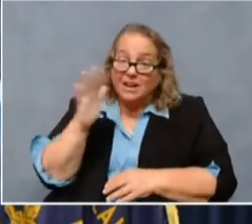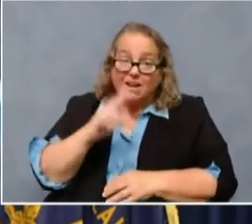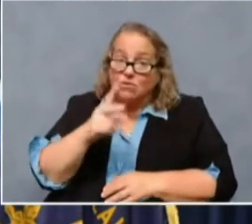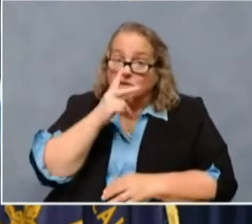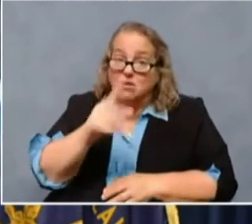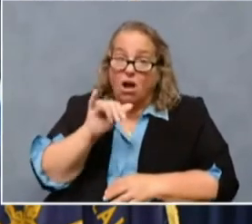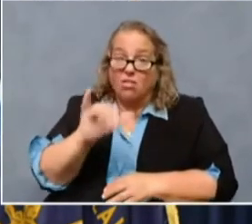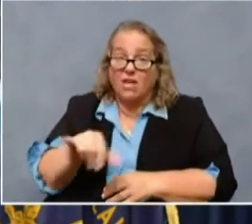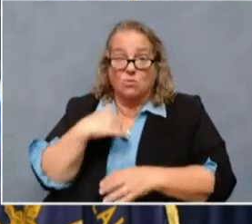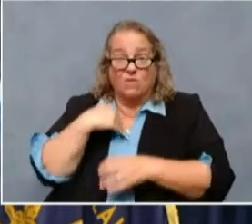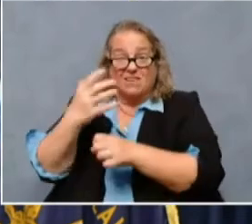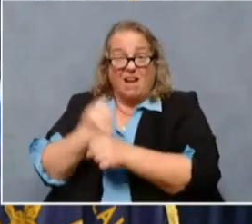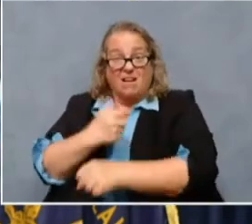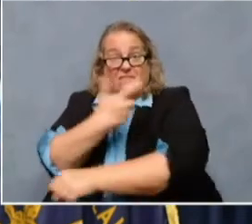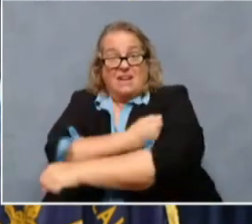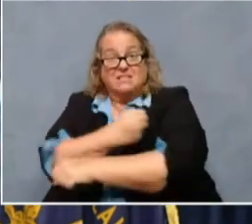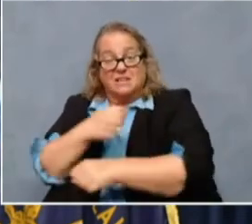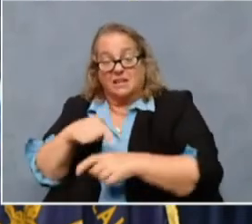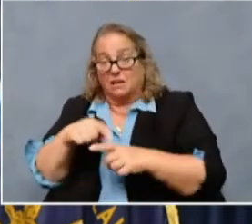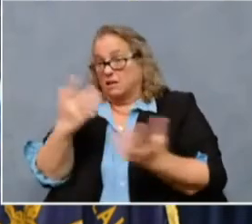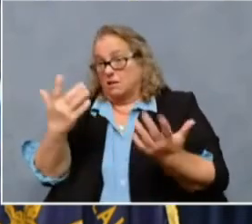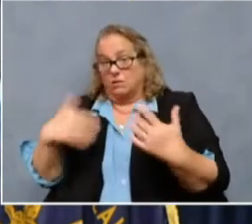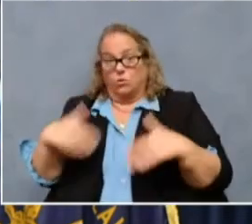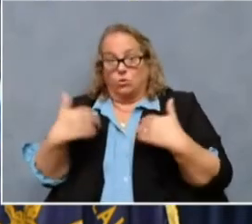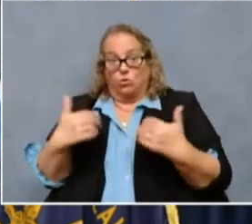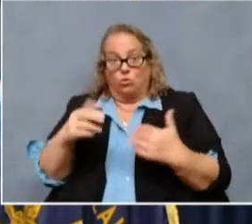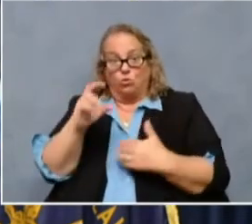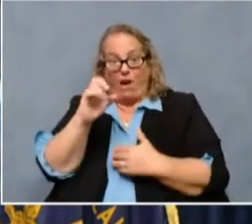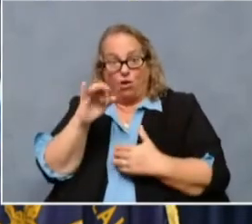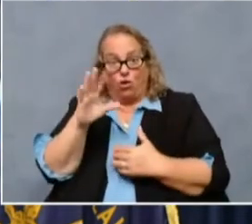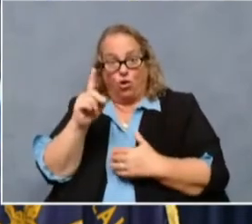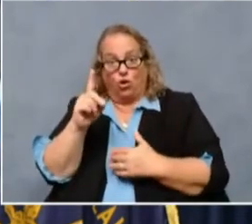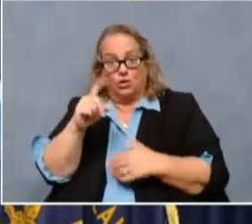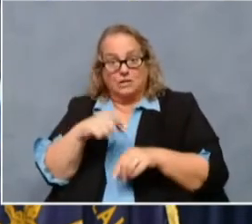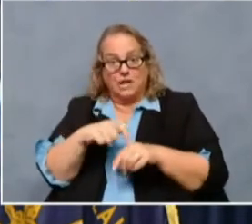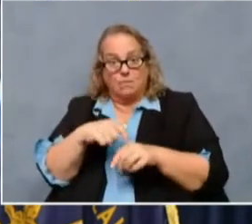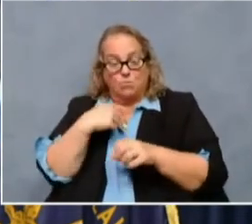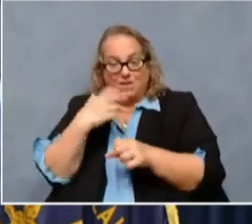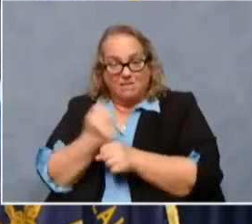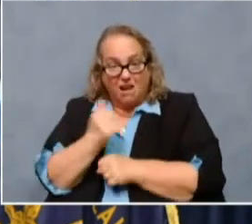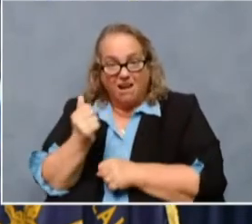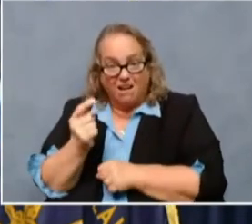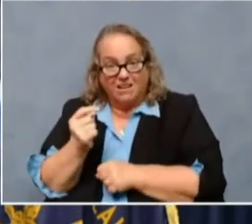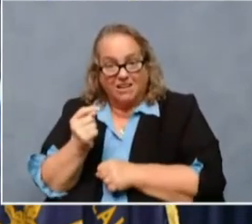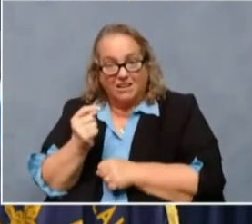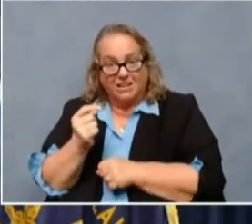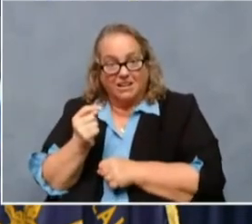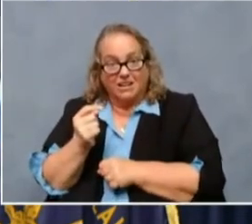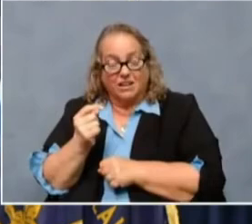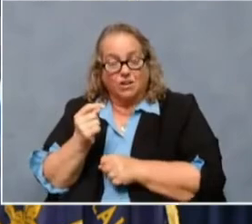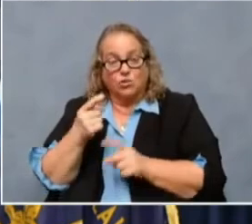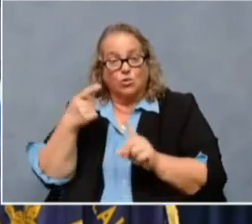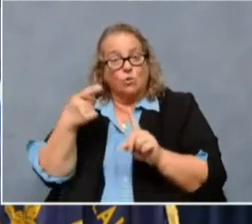to vaccinate people and create a network all over the United States. And we did to the point where uh except maybe in schools, we won't have to have